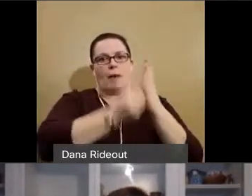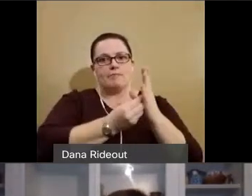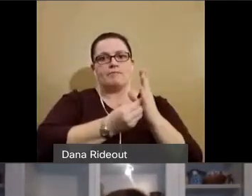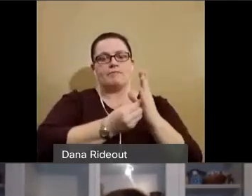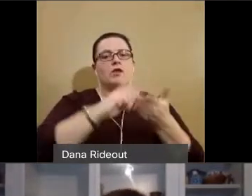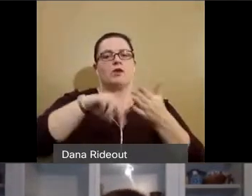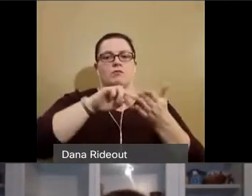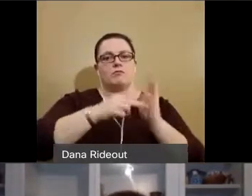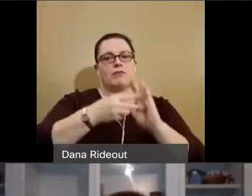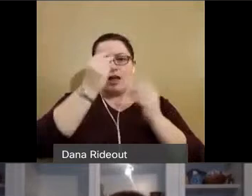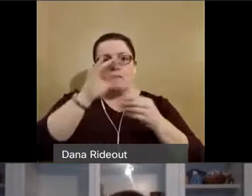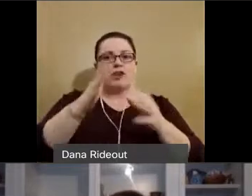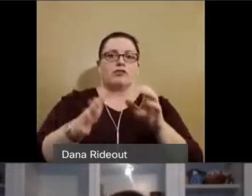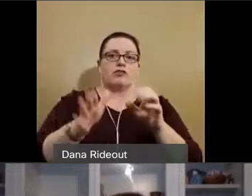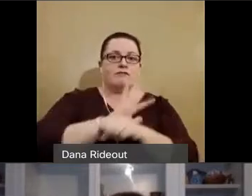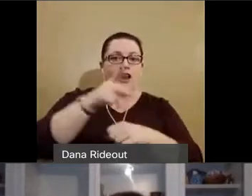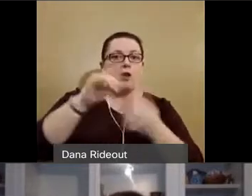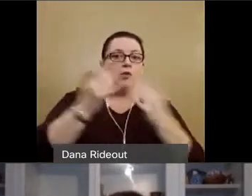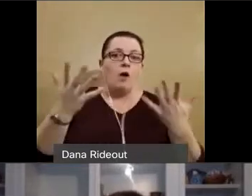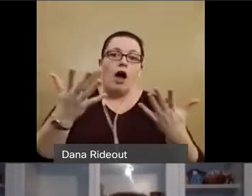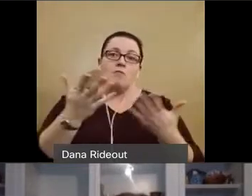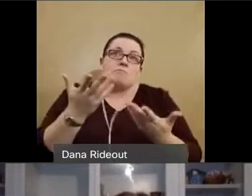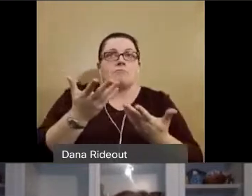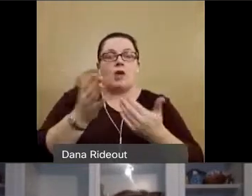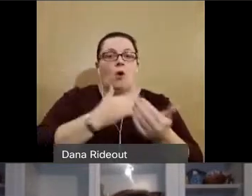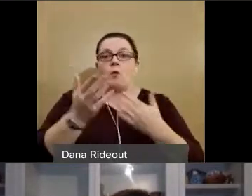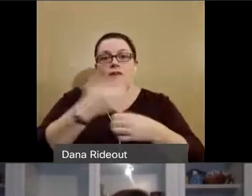And sometimes those things that make sense are based off of our understanding of science.